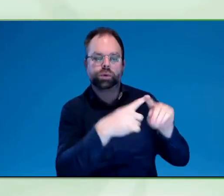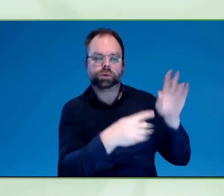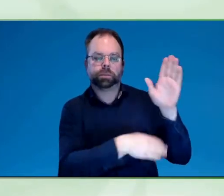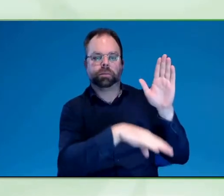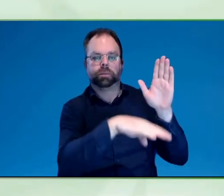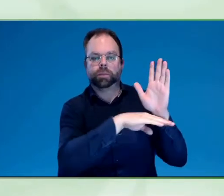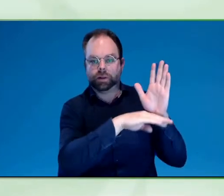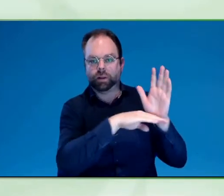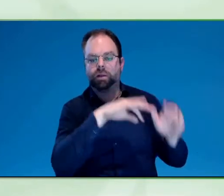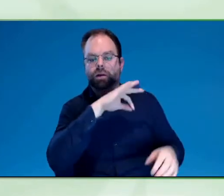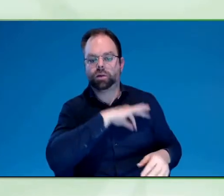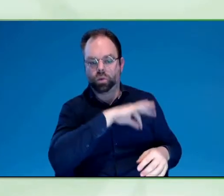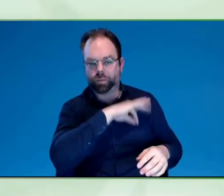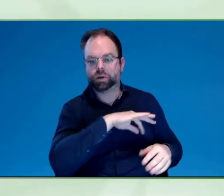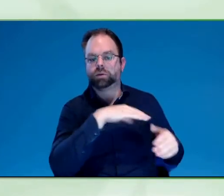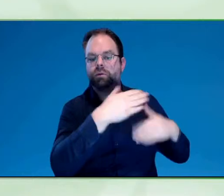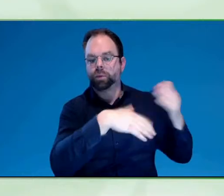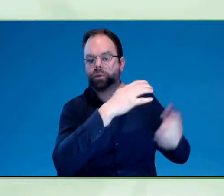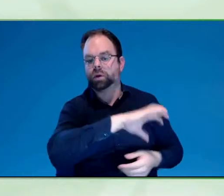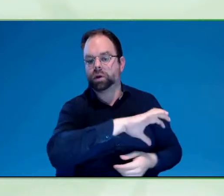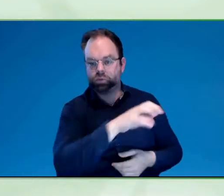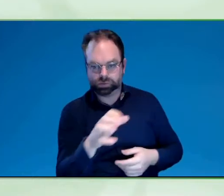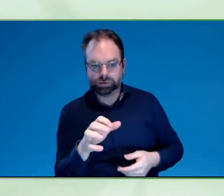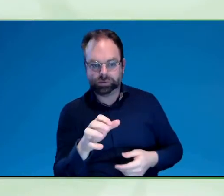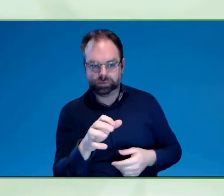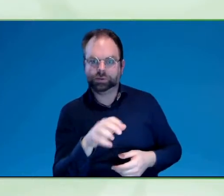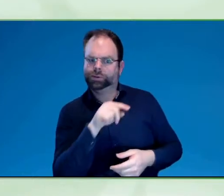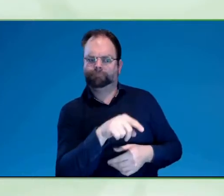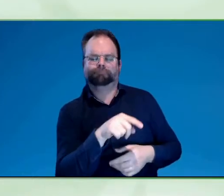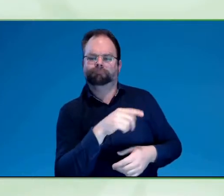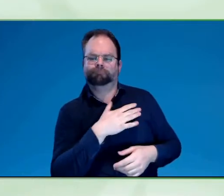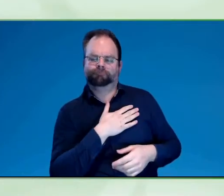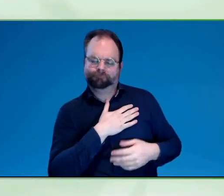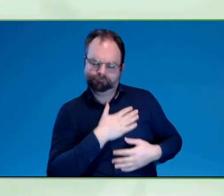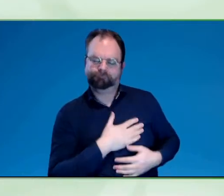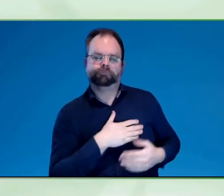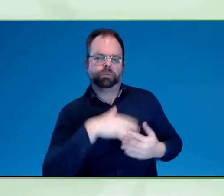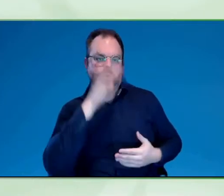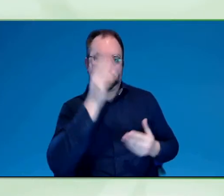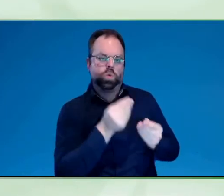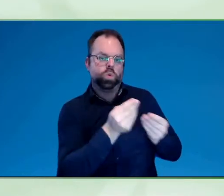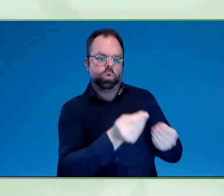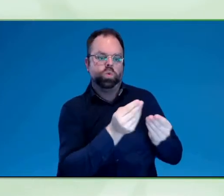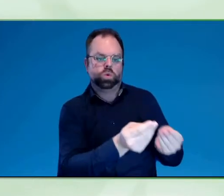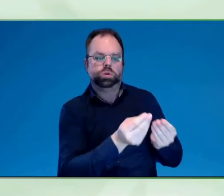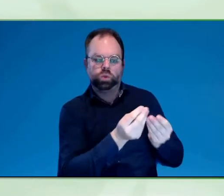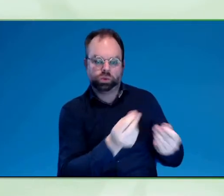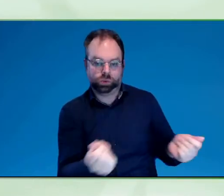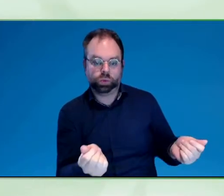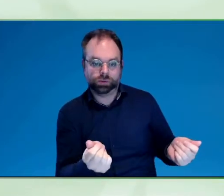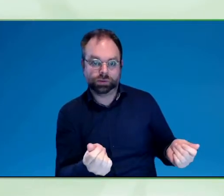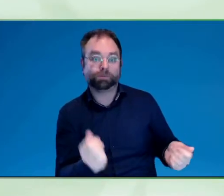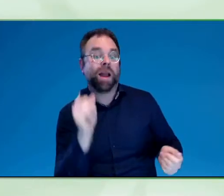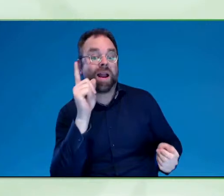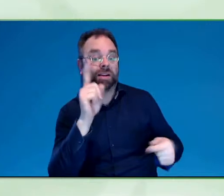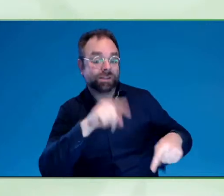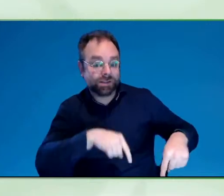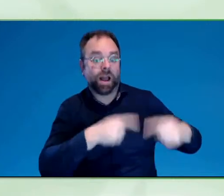to make sure we are making the right recommendations or understanding the needs of that particular community. But it is very much a global effort.